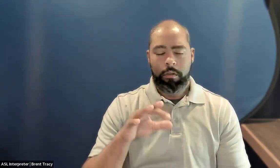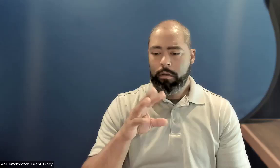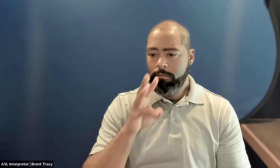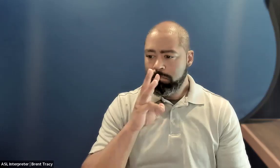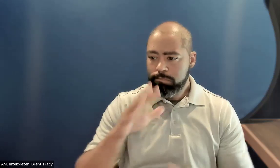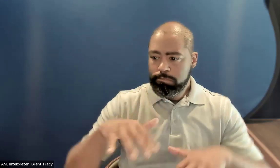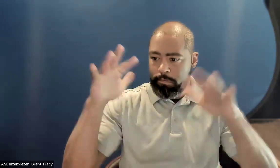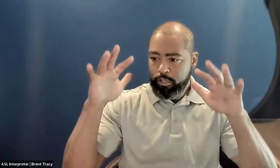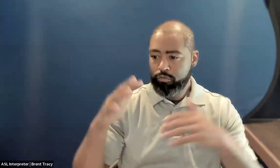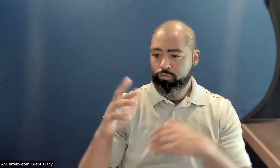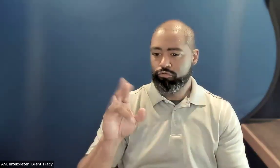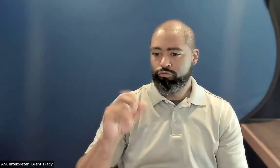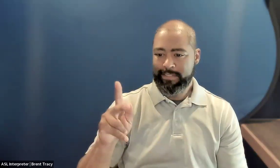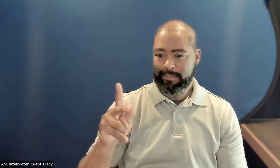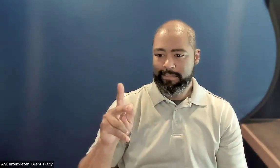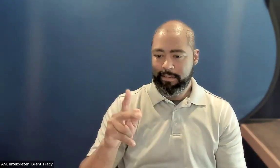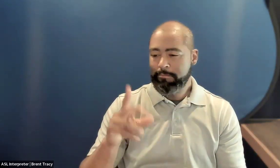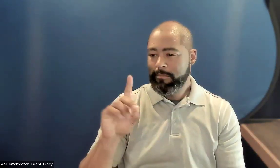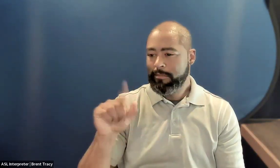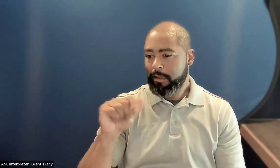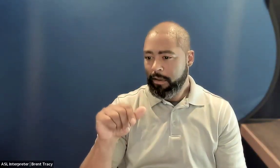coastal flooding brought into the tool.